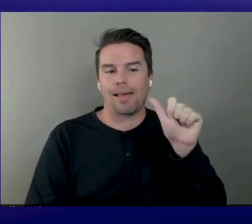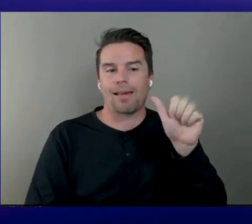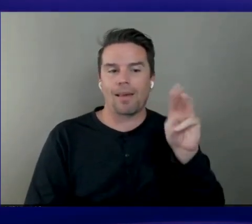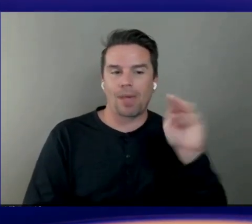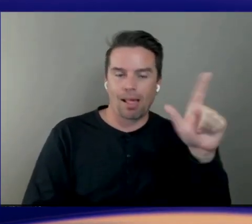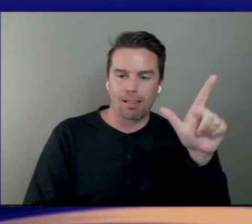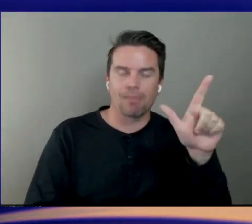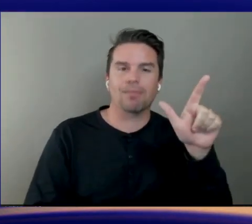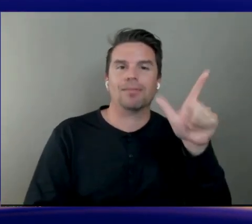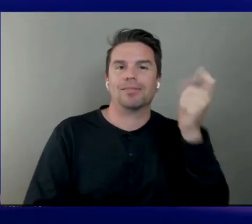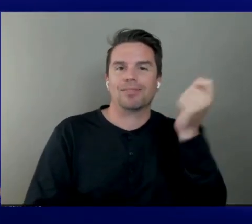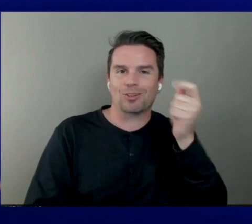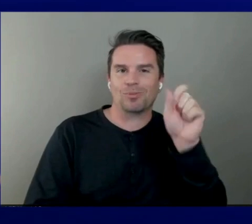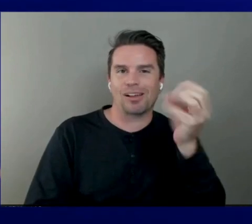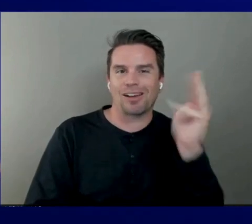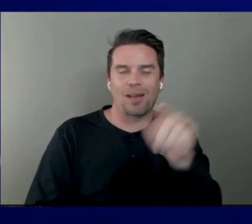Yeah. - He's got them all. I bookmarked them.